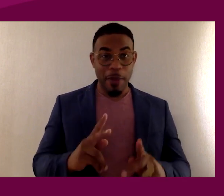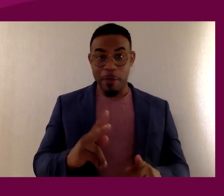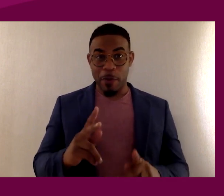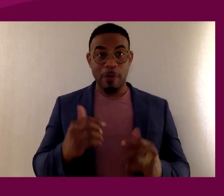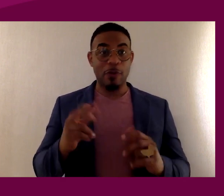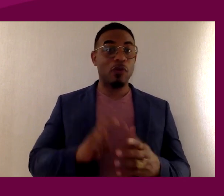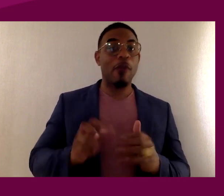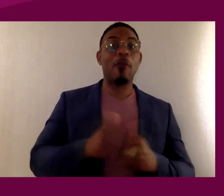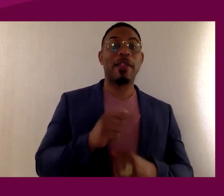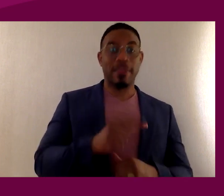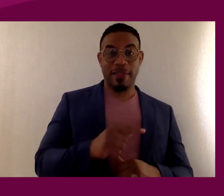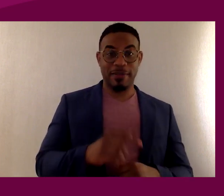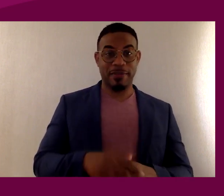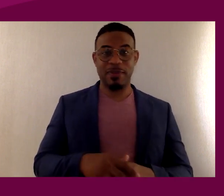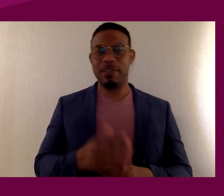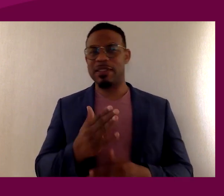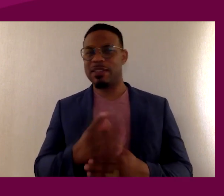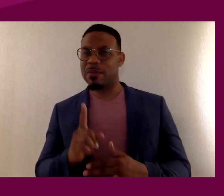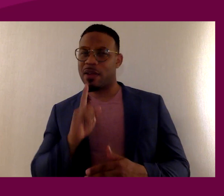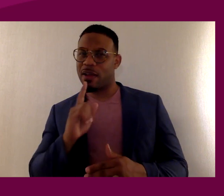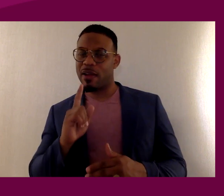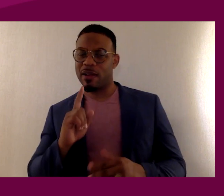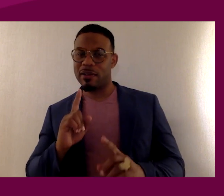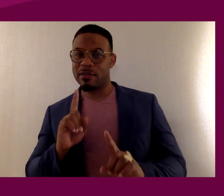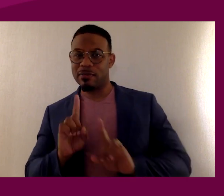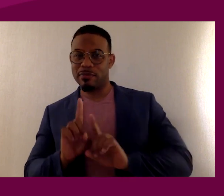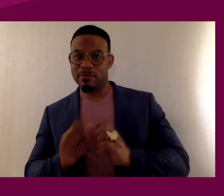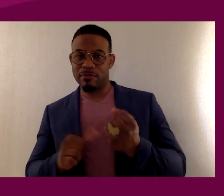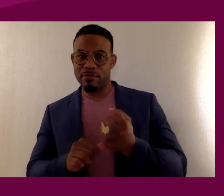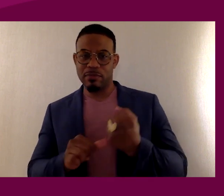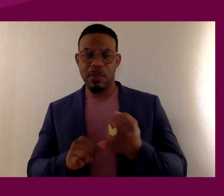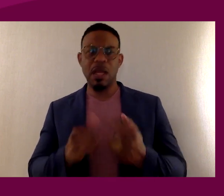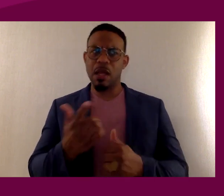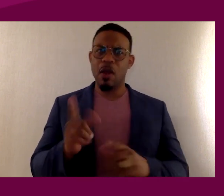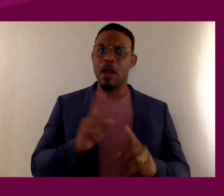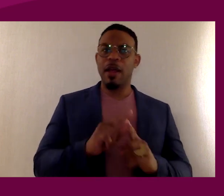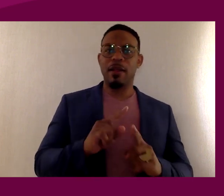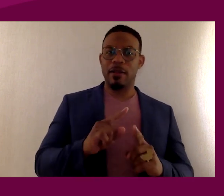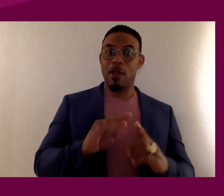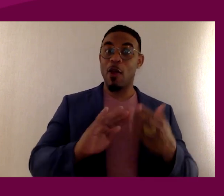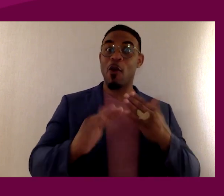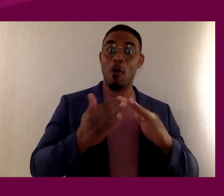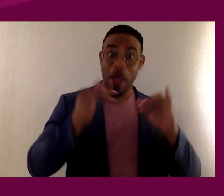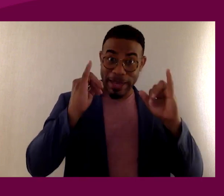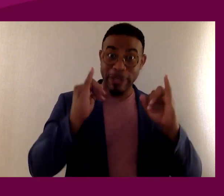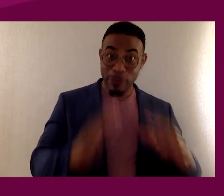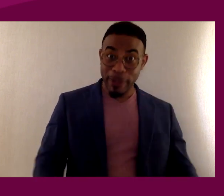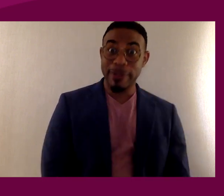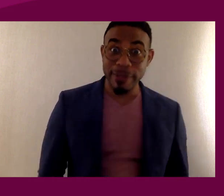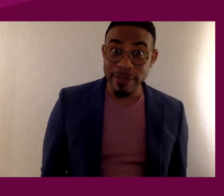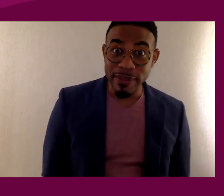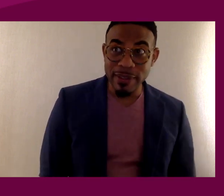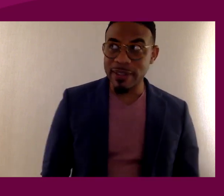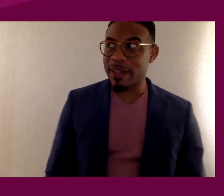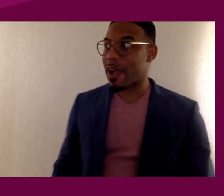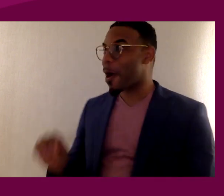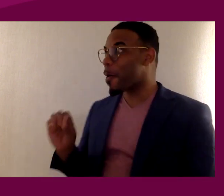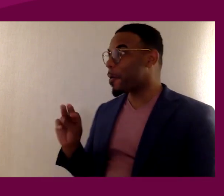Ed had about three or four people traveling with him. Some of them are attendants. He brought along his karate instructor. Ashley Inkumsah: